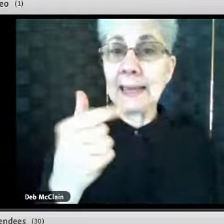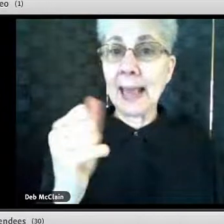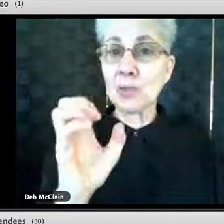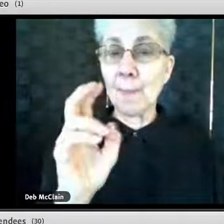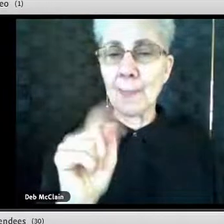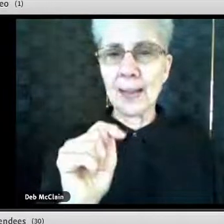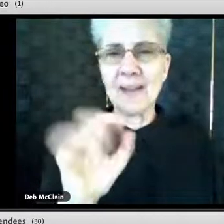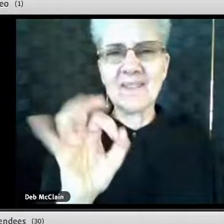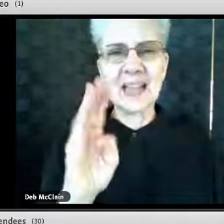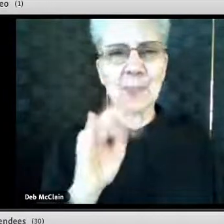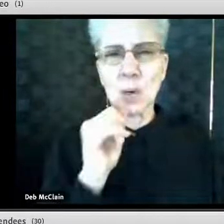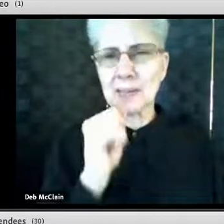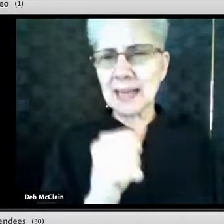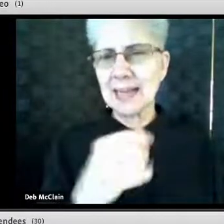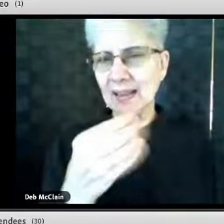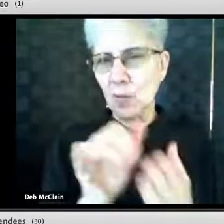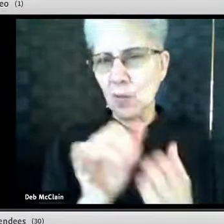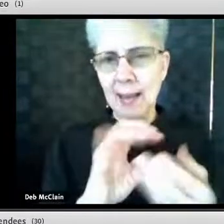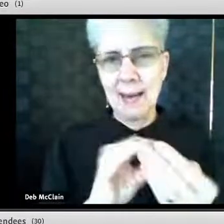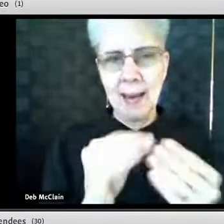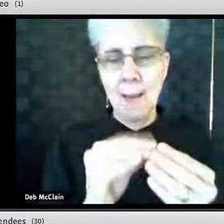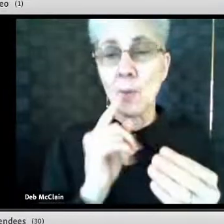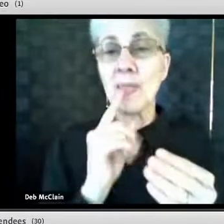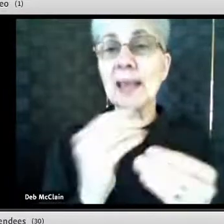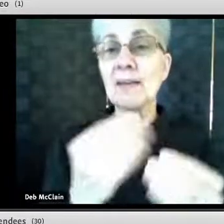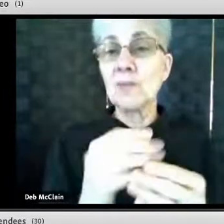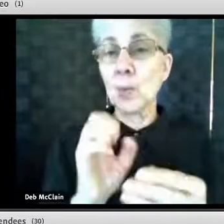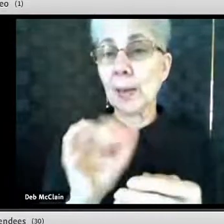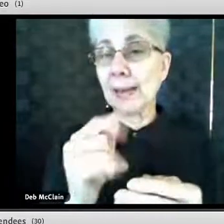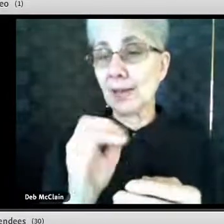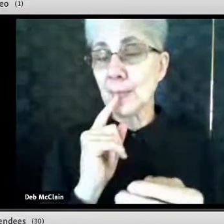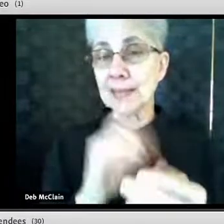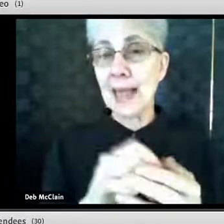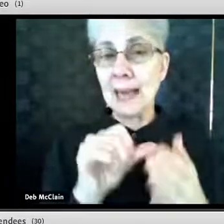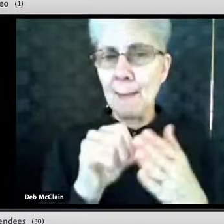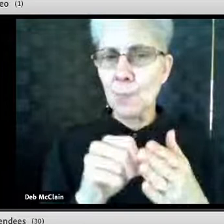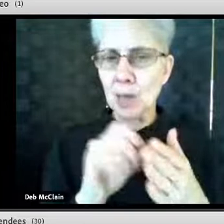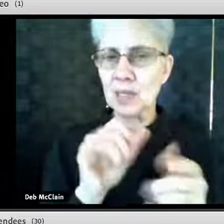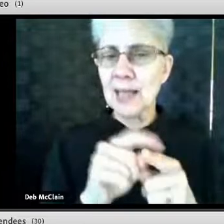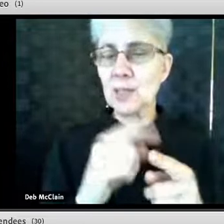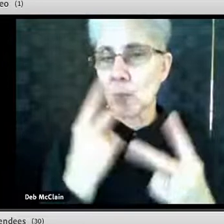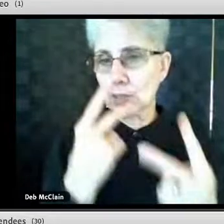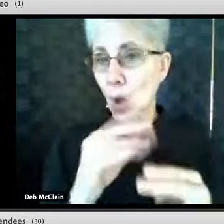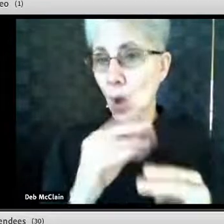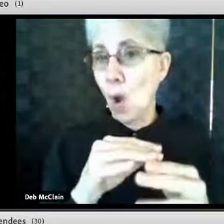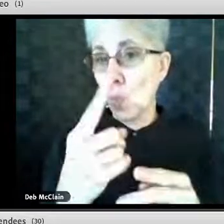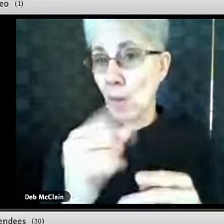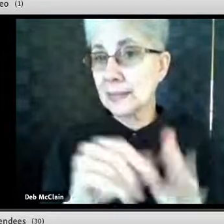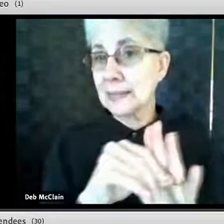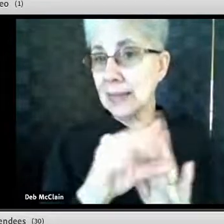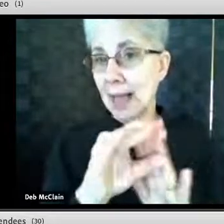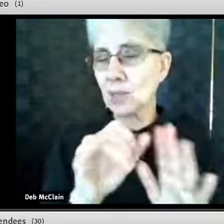Facebook doesn't give you this number just natively. They give you the number of engagements and a number of impressions, as we saw on that slide,